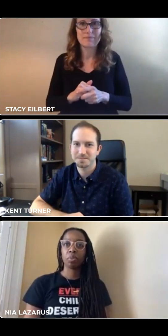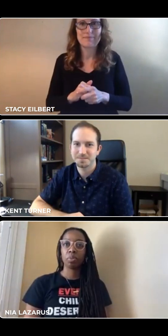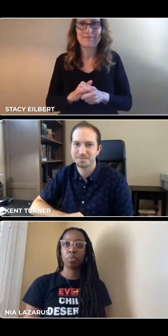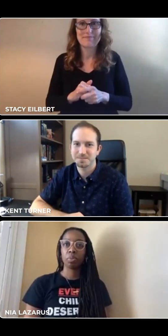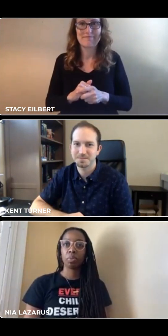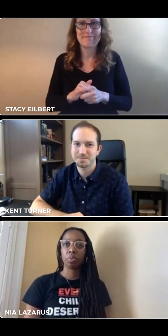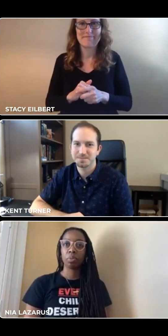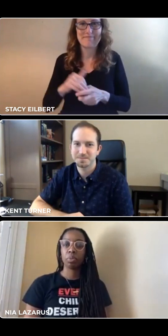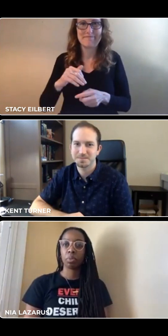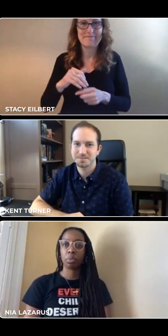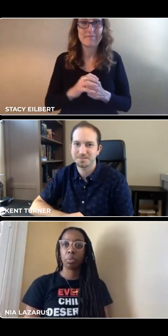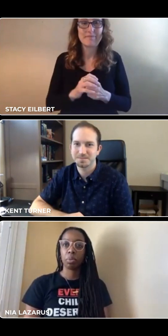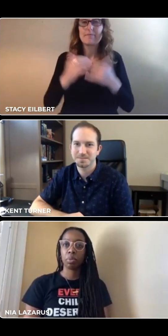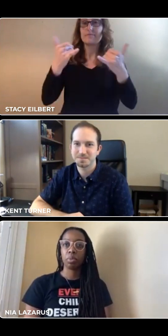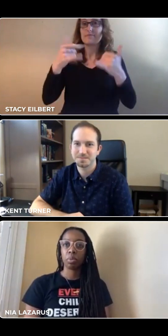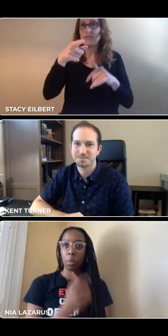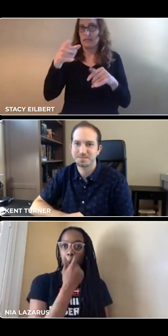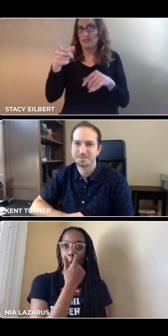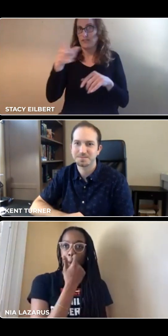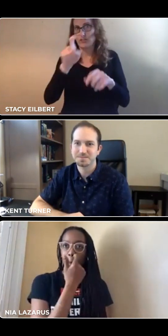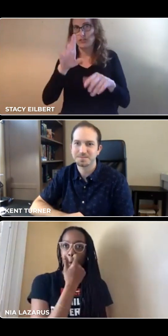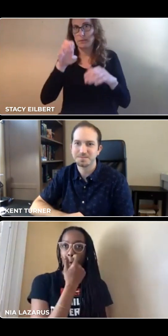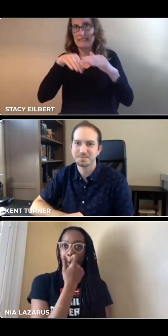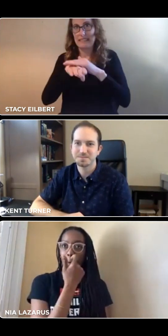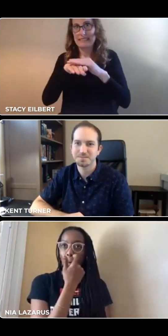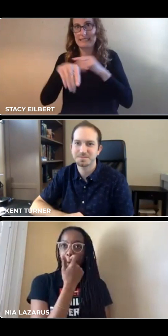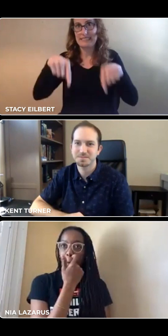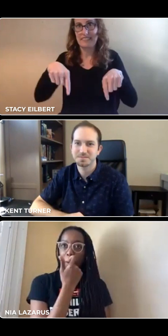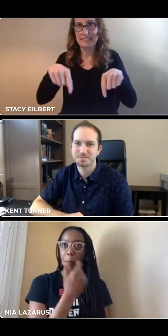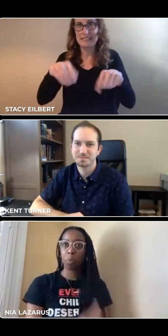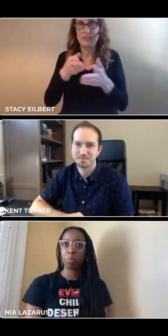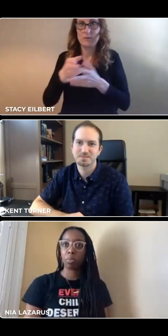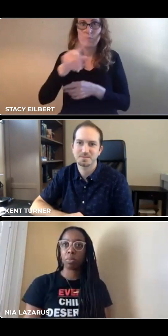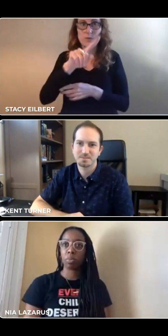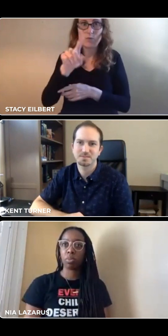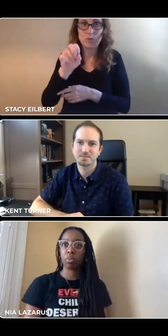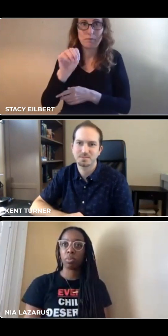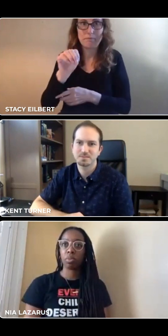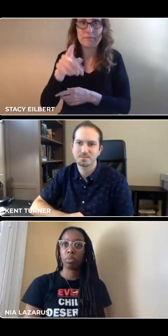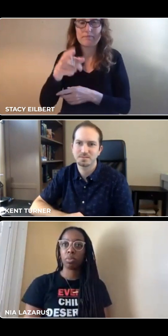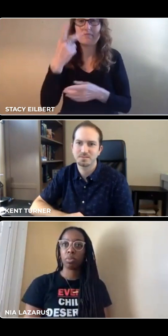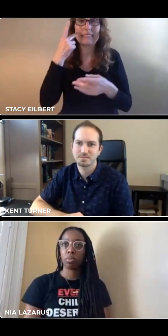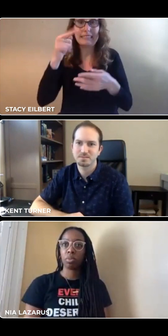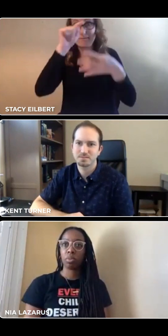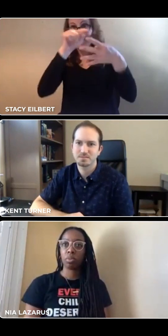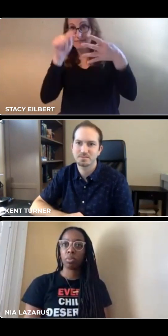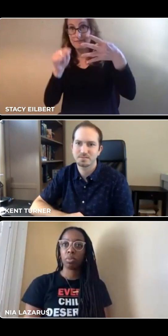First, I want to make sure you're accessing this webinar through Zoom.